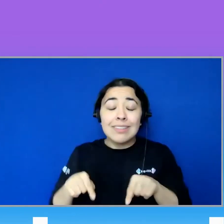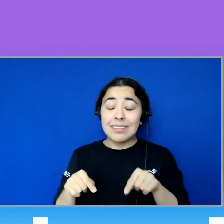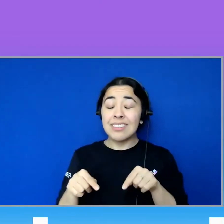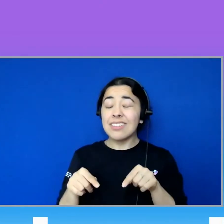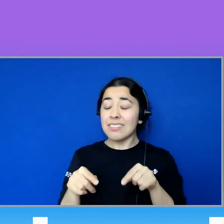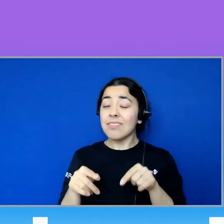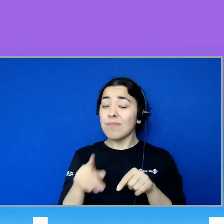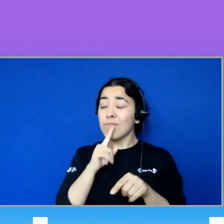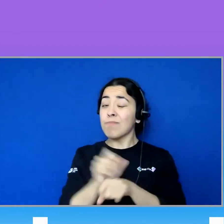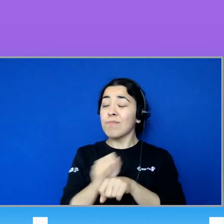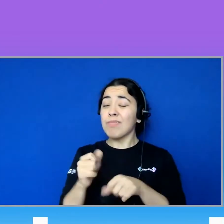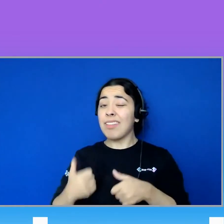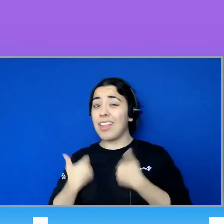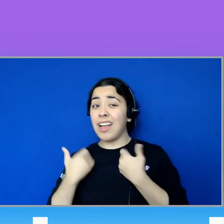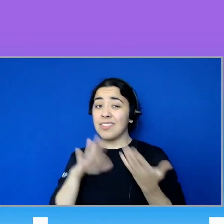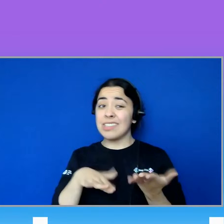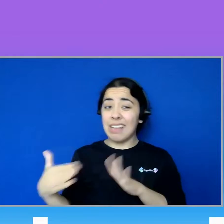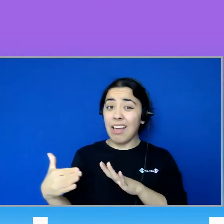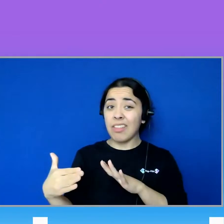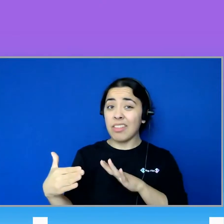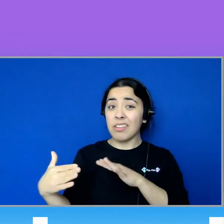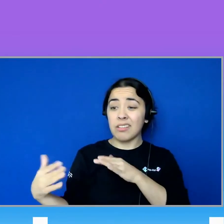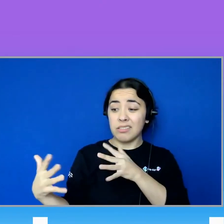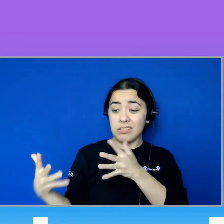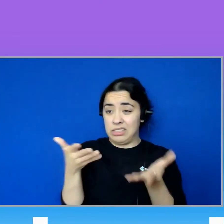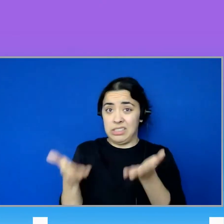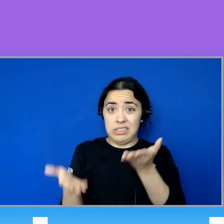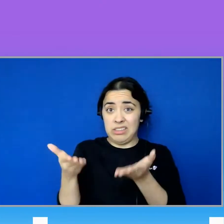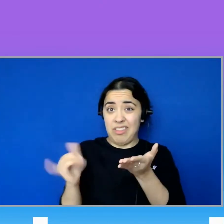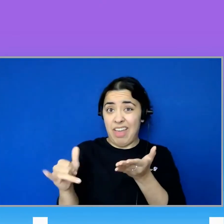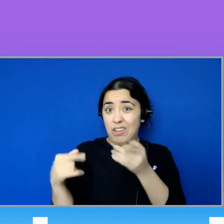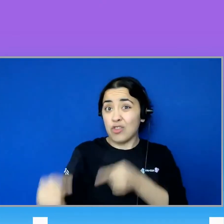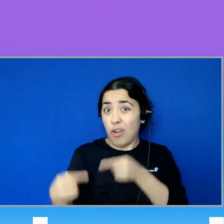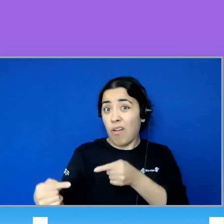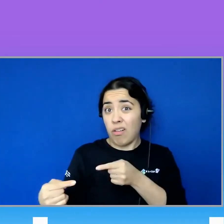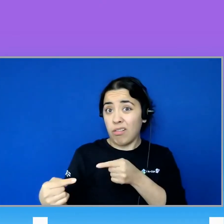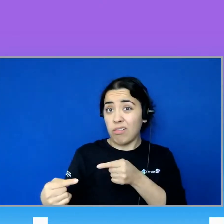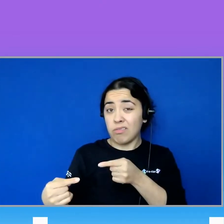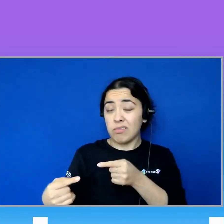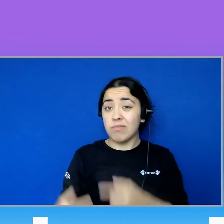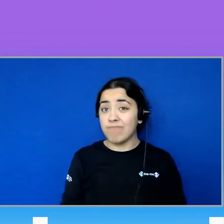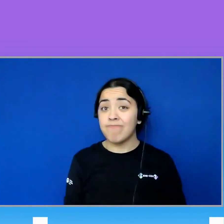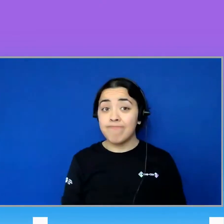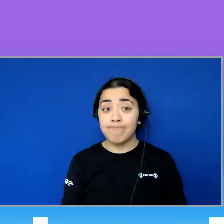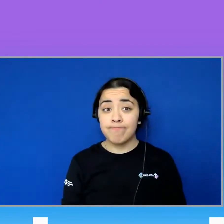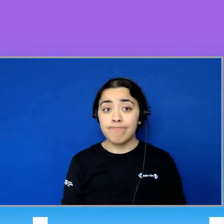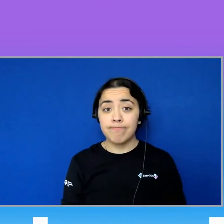death struggle.